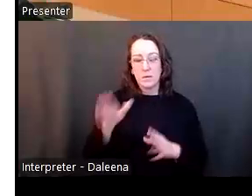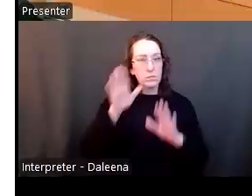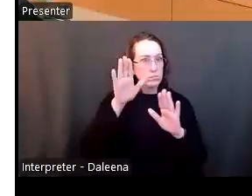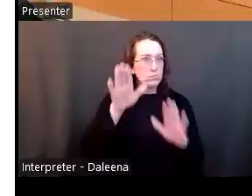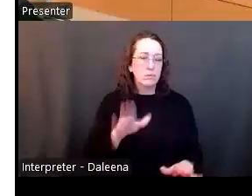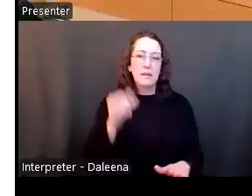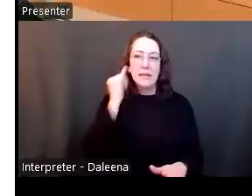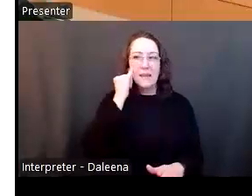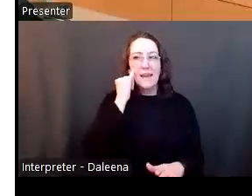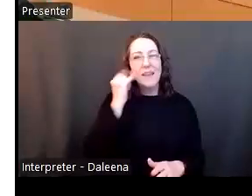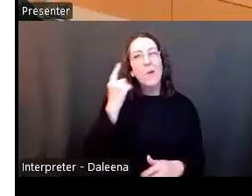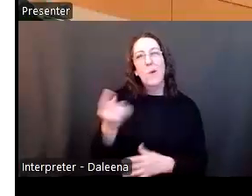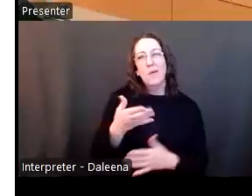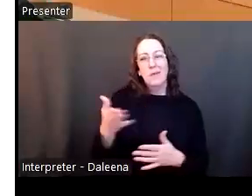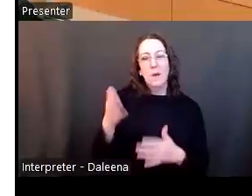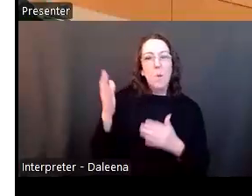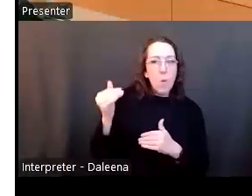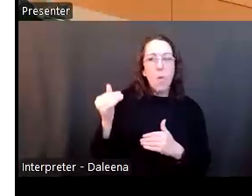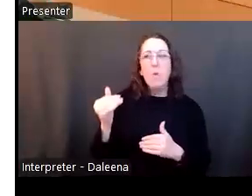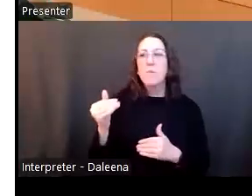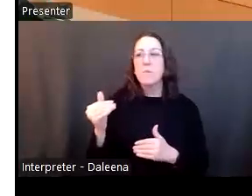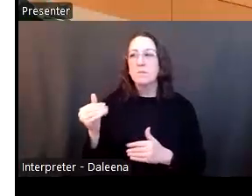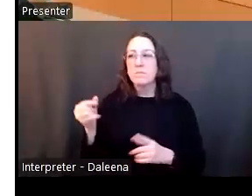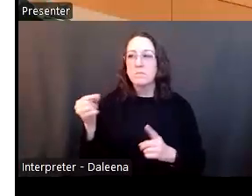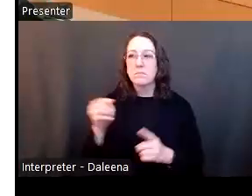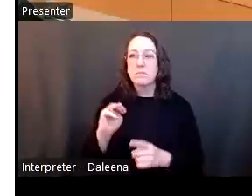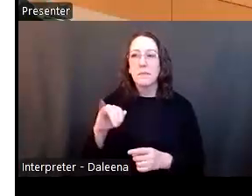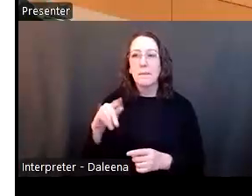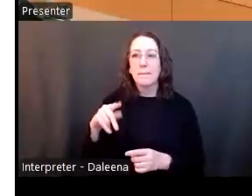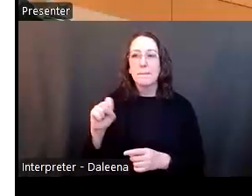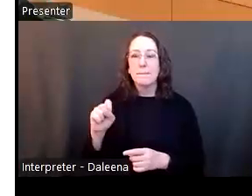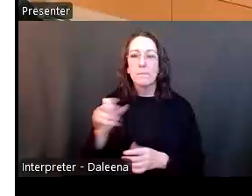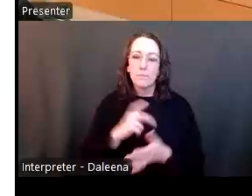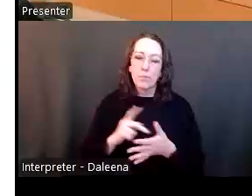think one of the things that we hope to be at the myips primary care office is sort of the